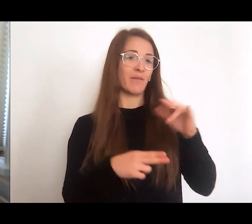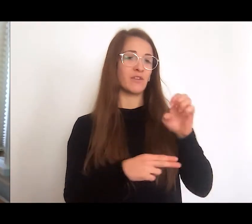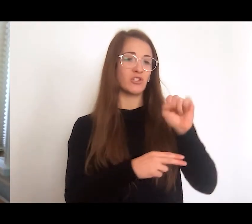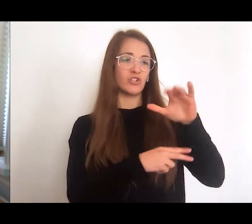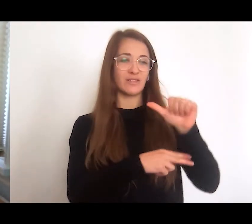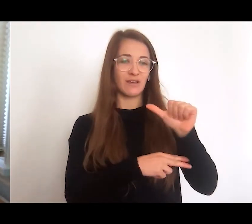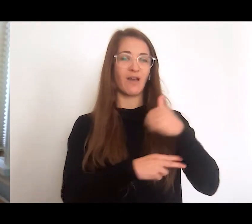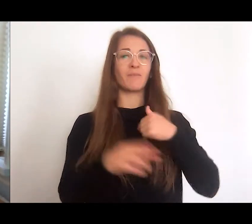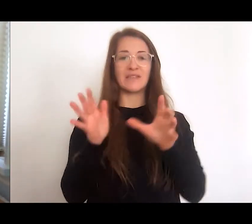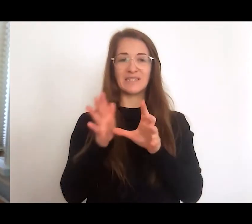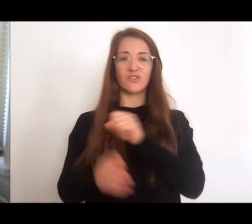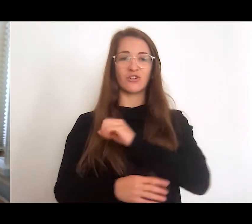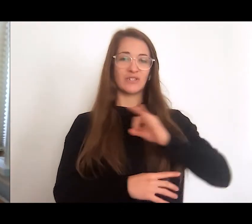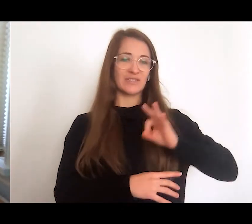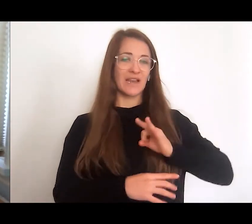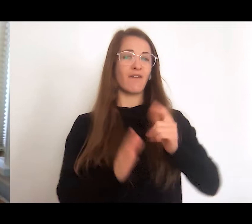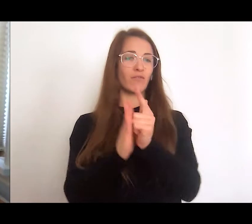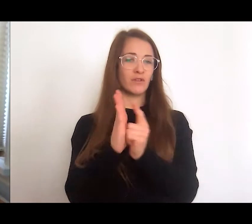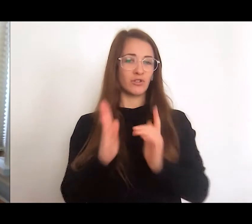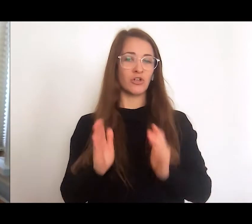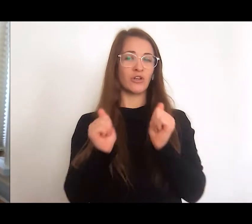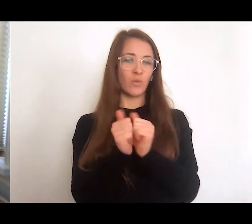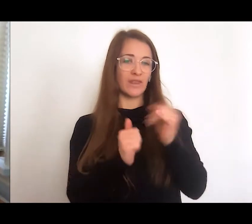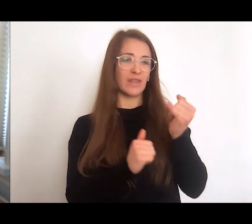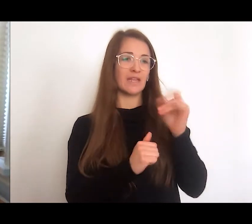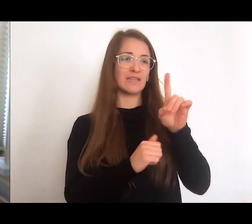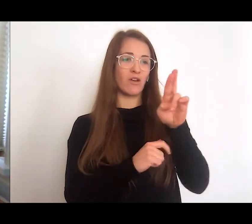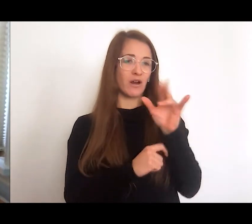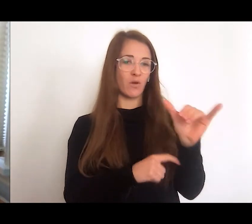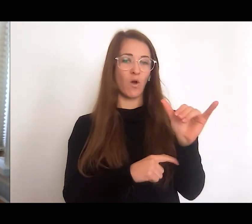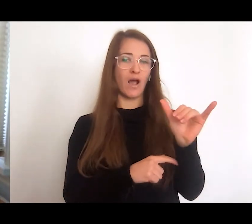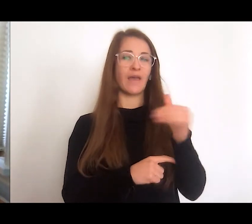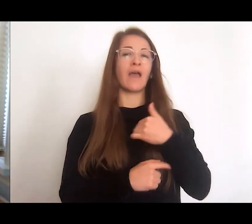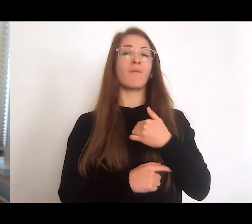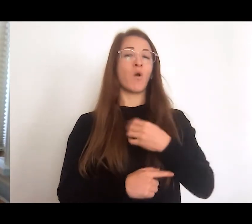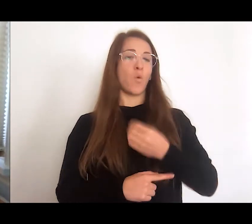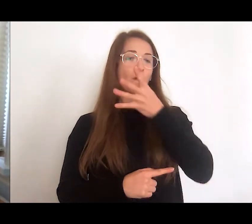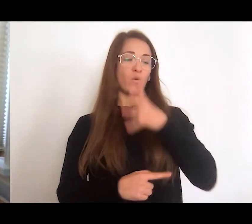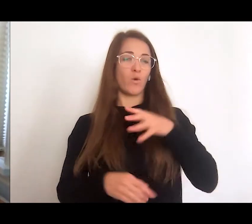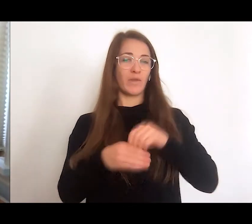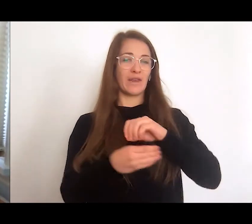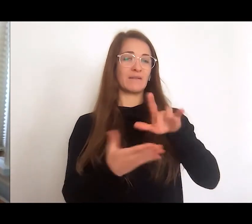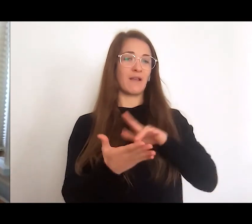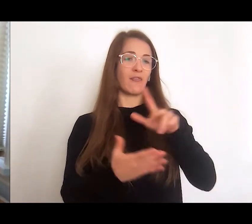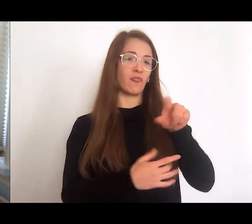I AM JESSICA HALDEMAN AND WHITE